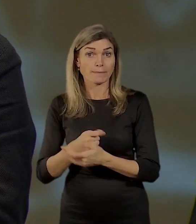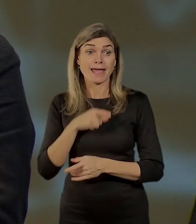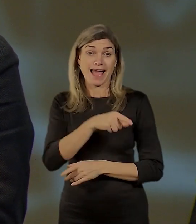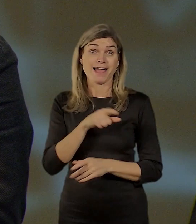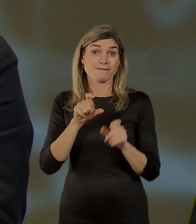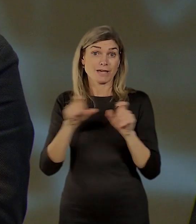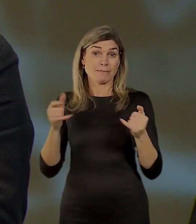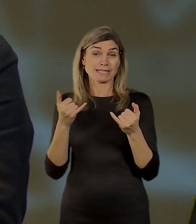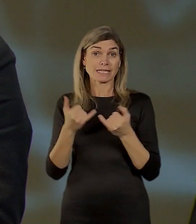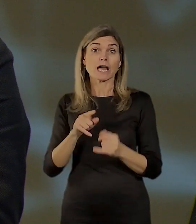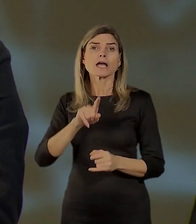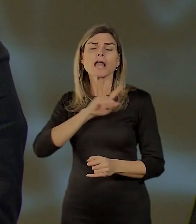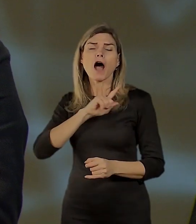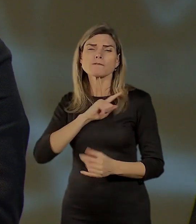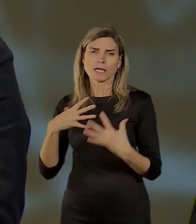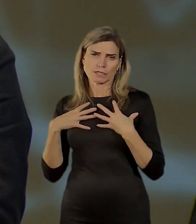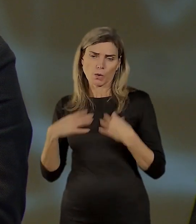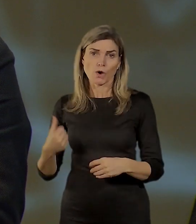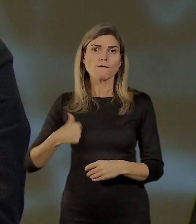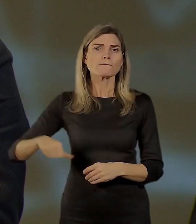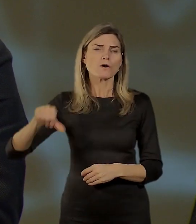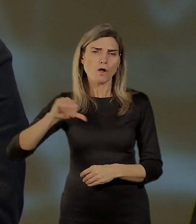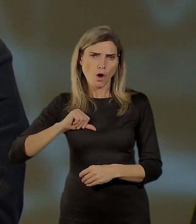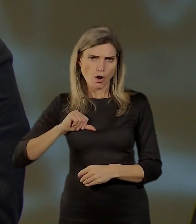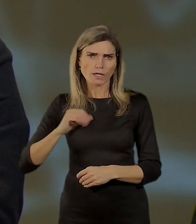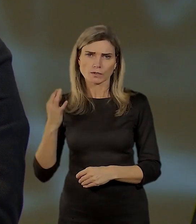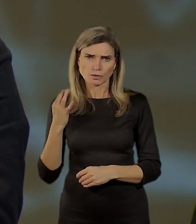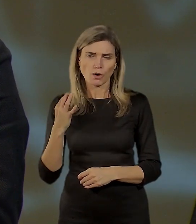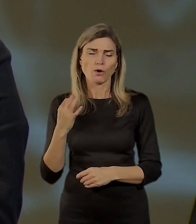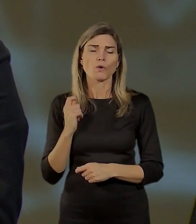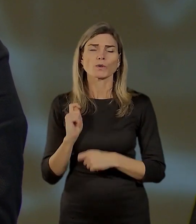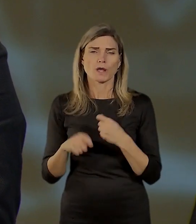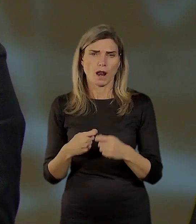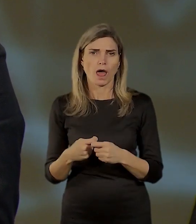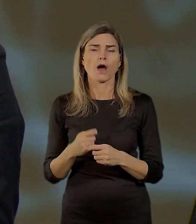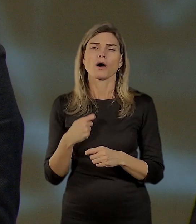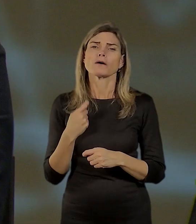, so that there were 2 streams, it could be avoided more easily. At least that happened.